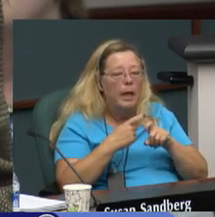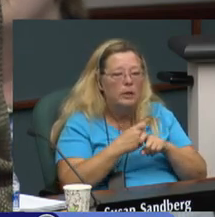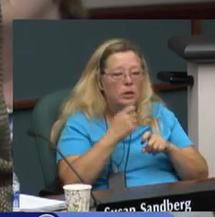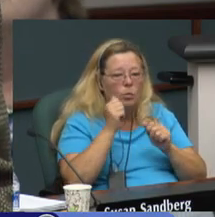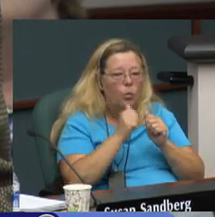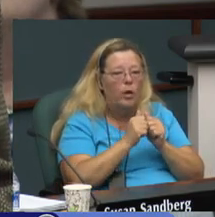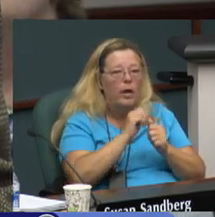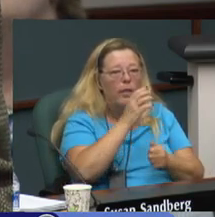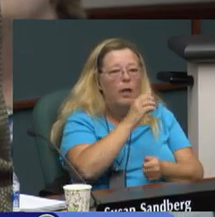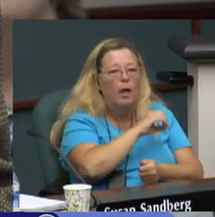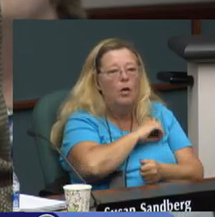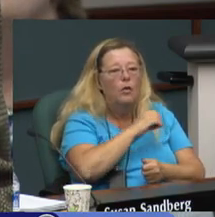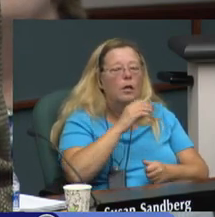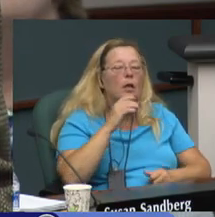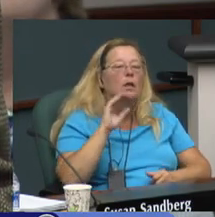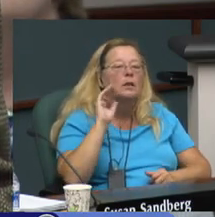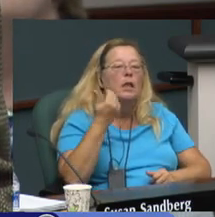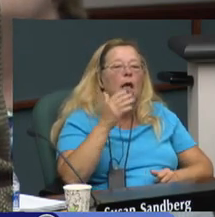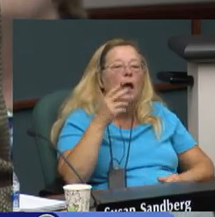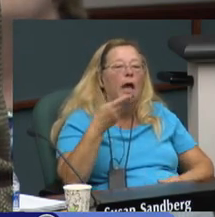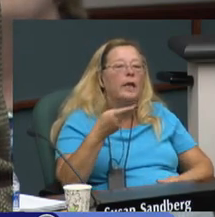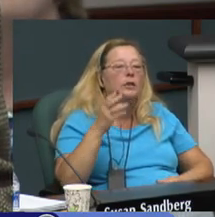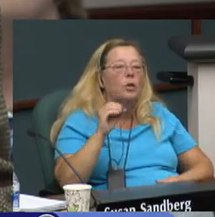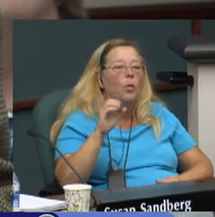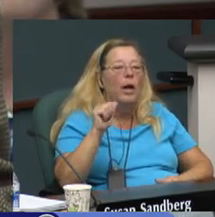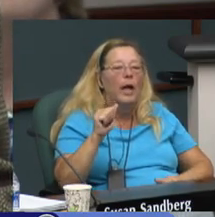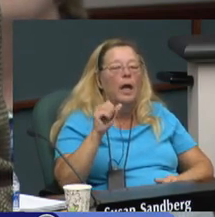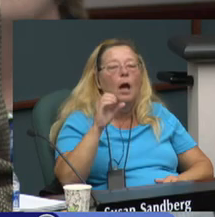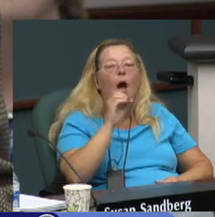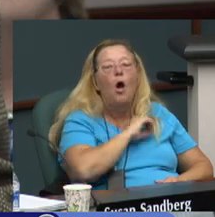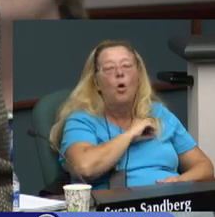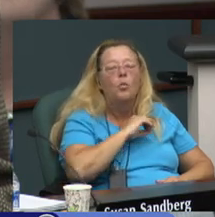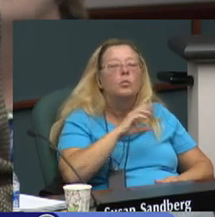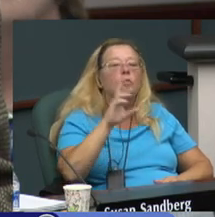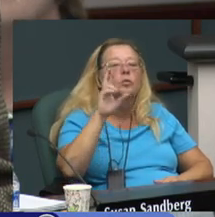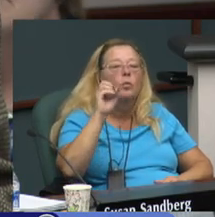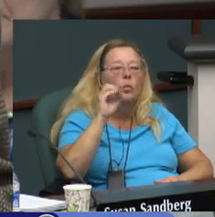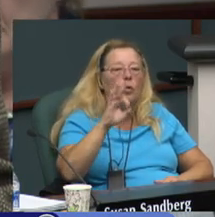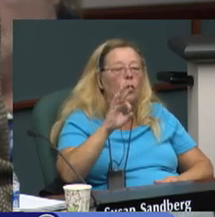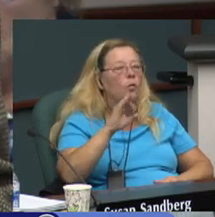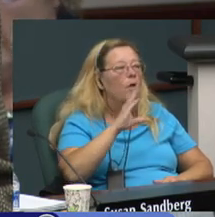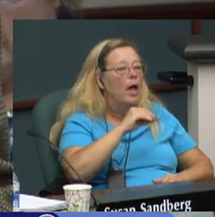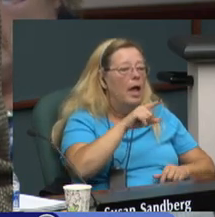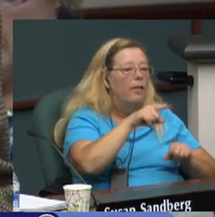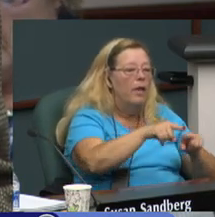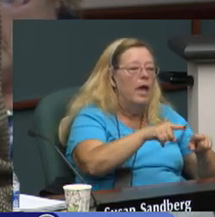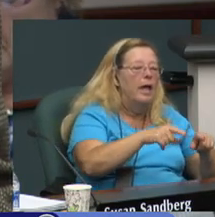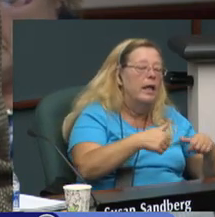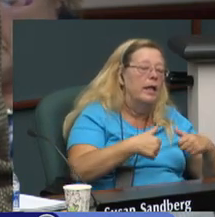HOA owns the roof and the resident benefits from the from the solar